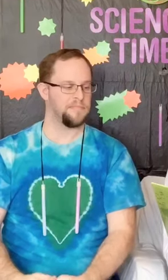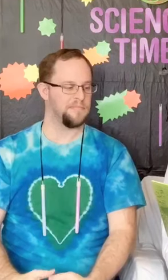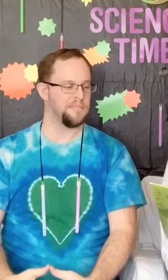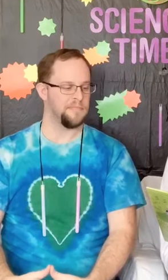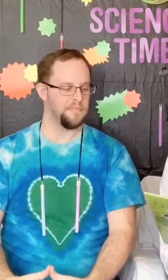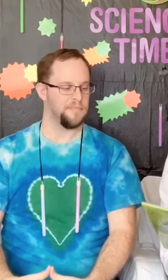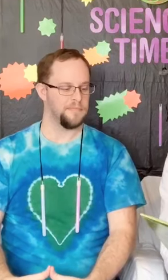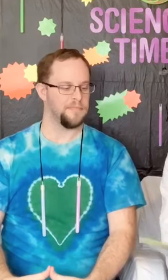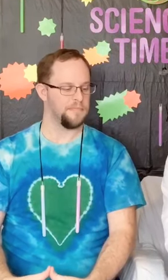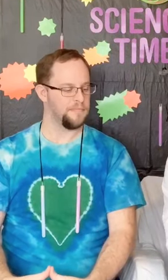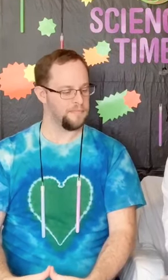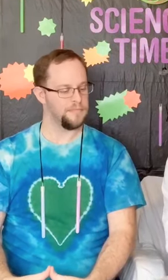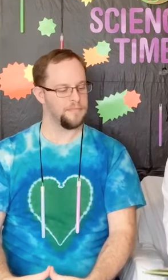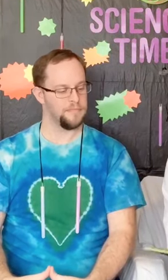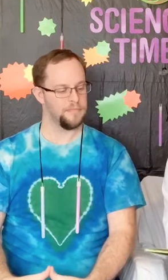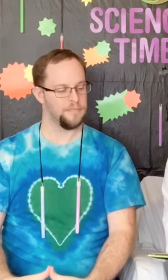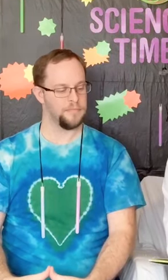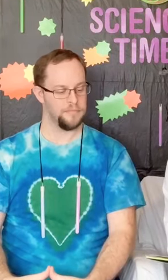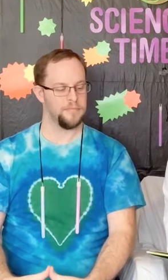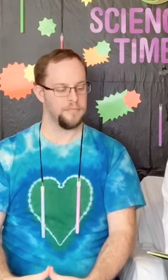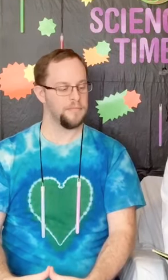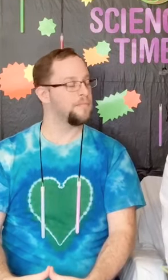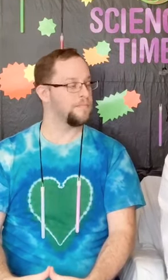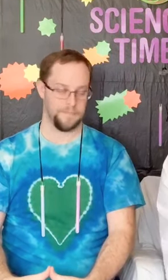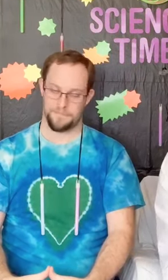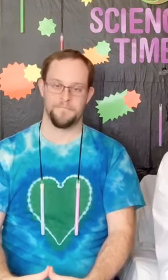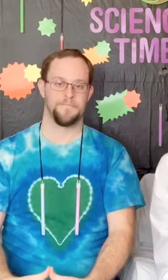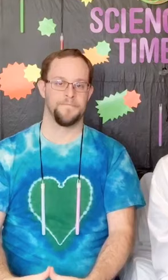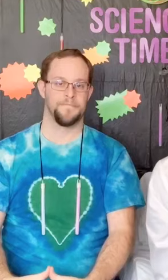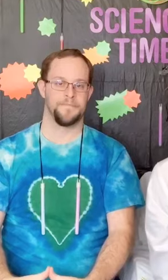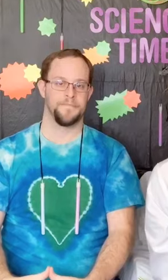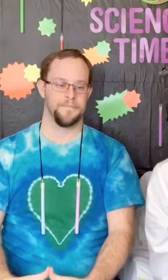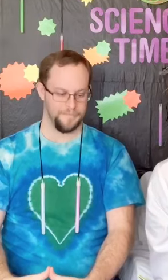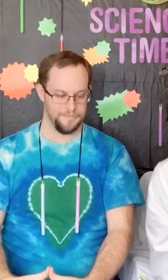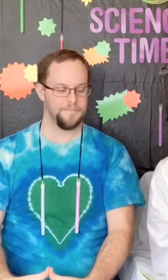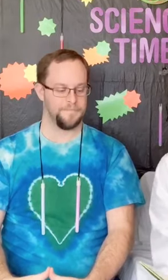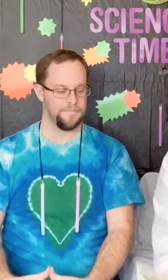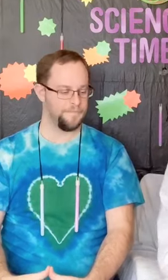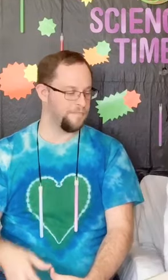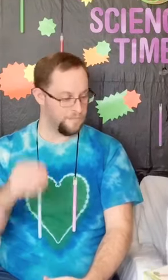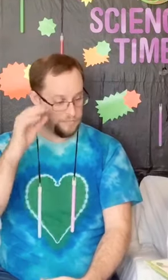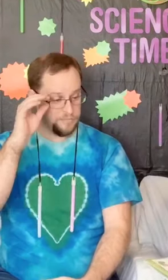"To keep the infection from spreading, Charlotte imposed a quarantine."